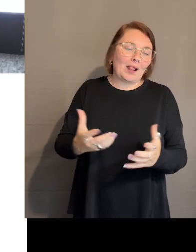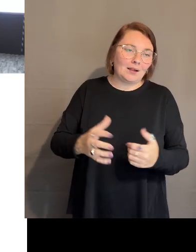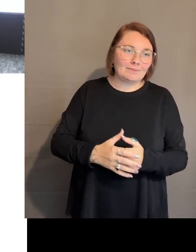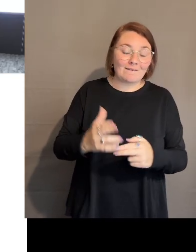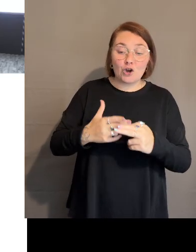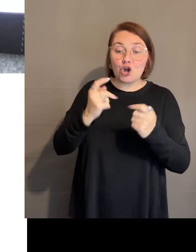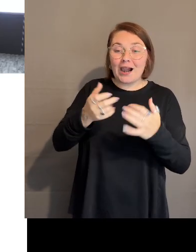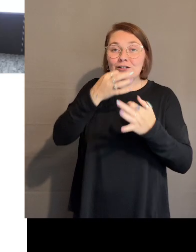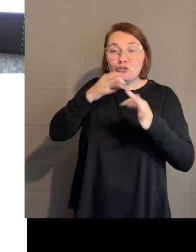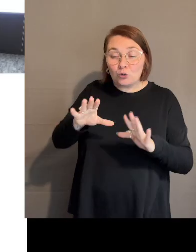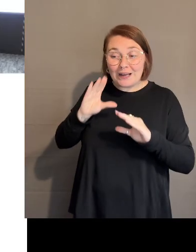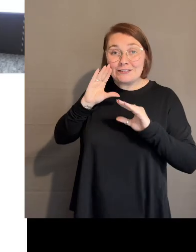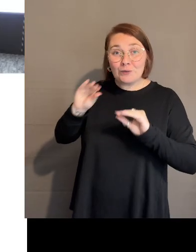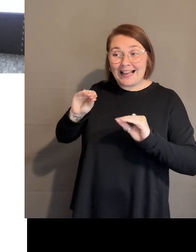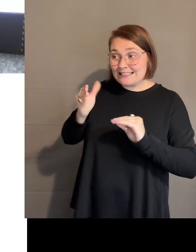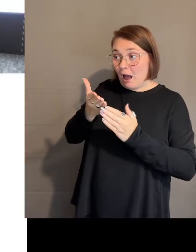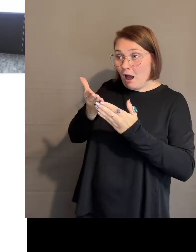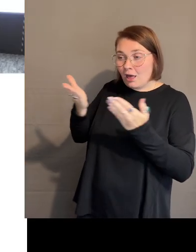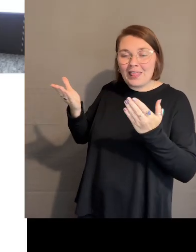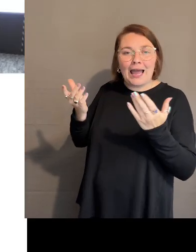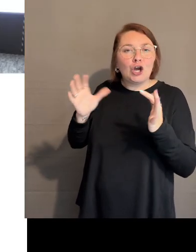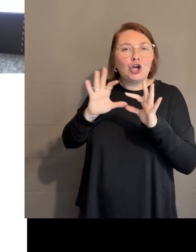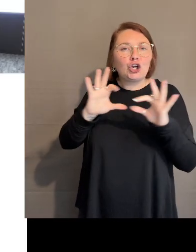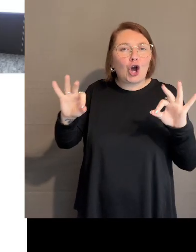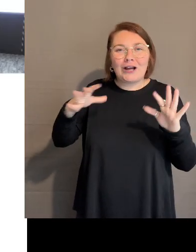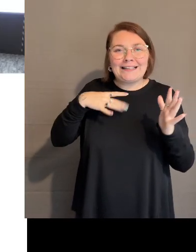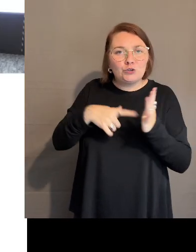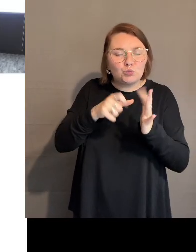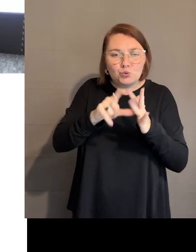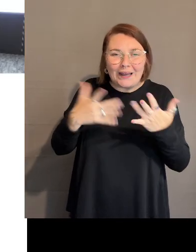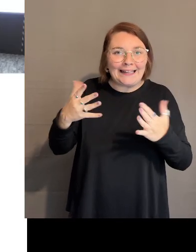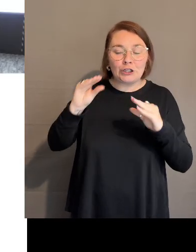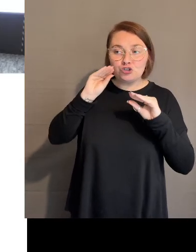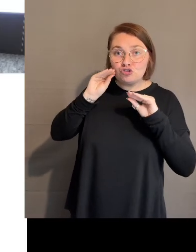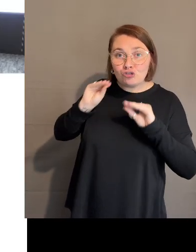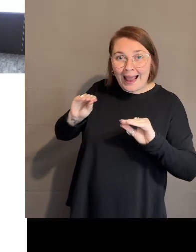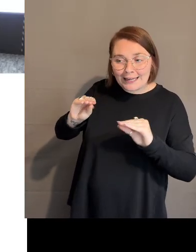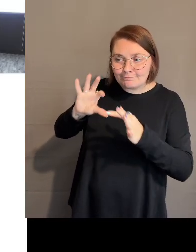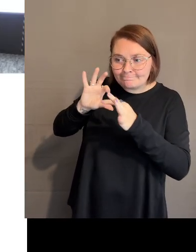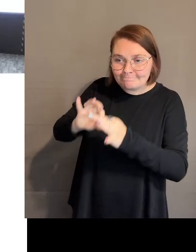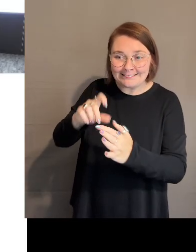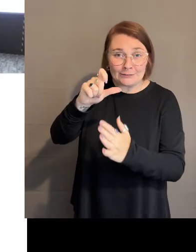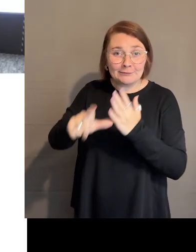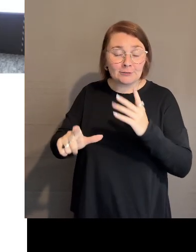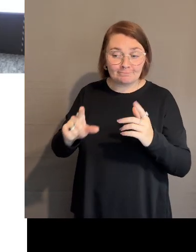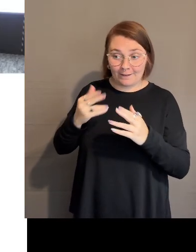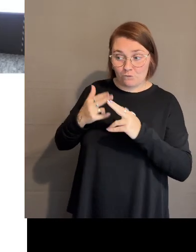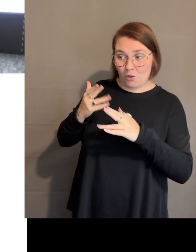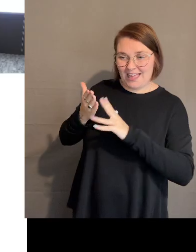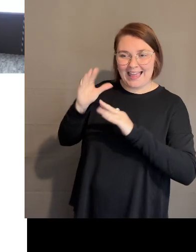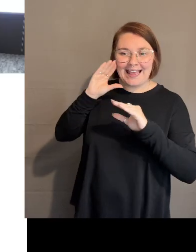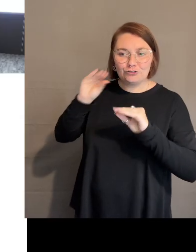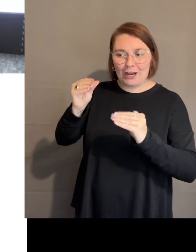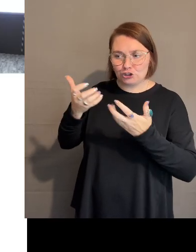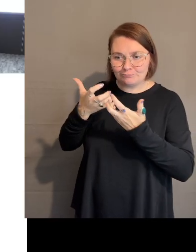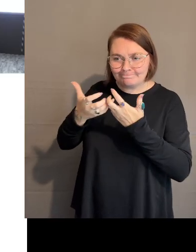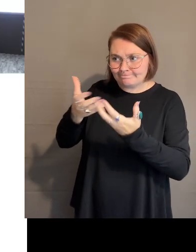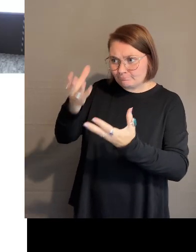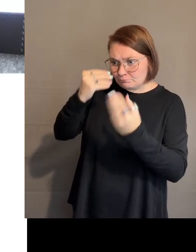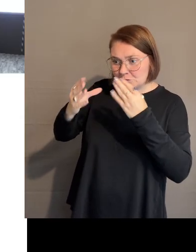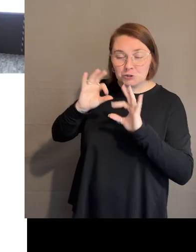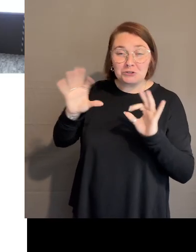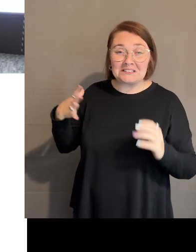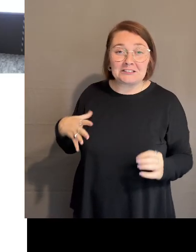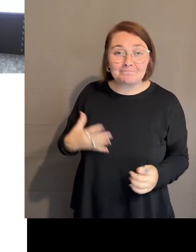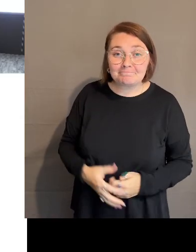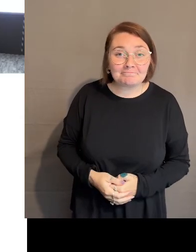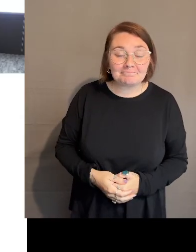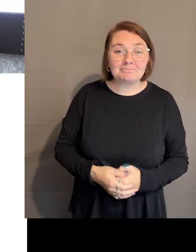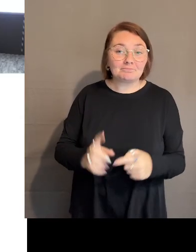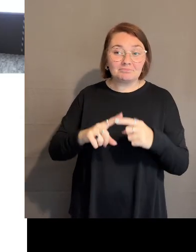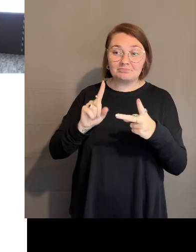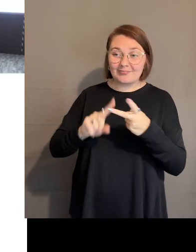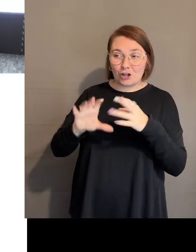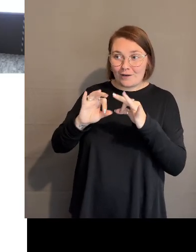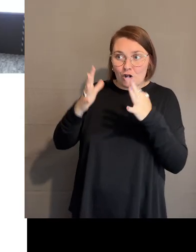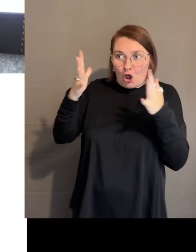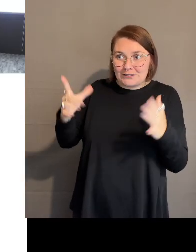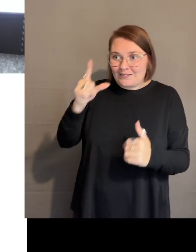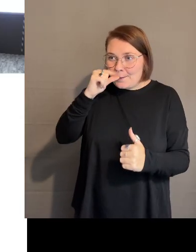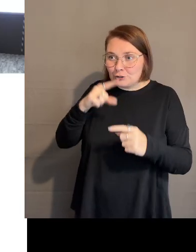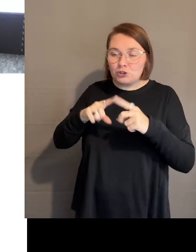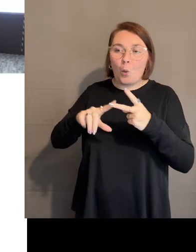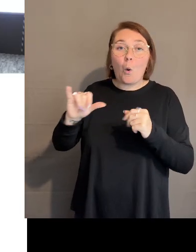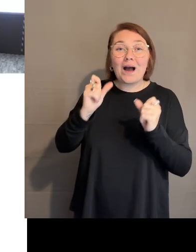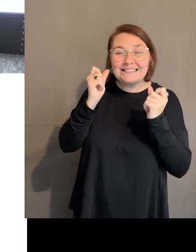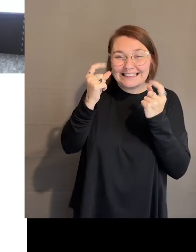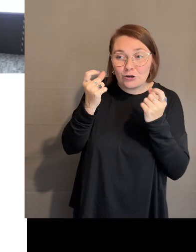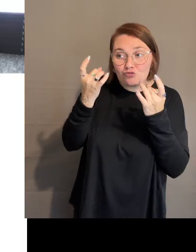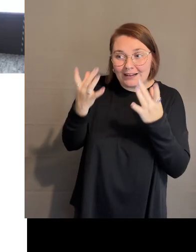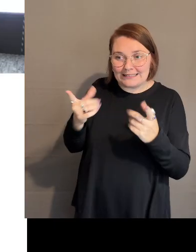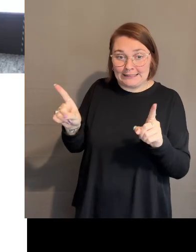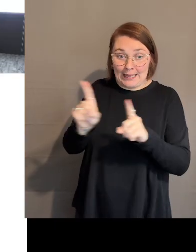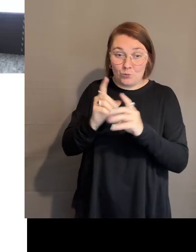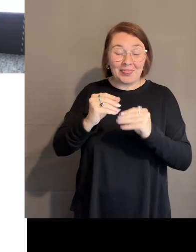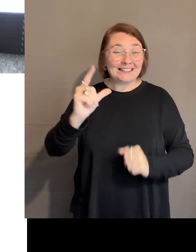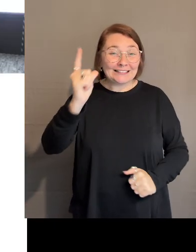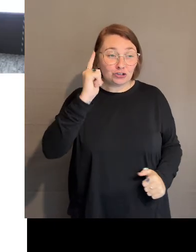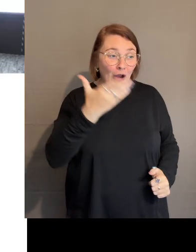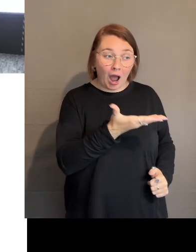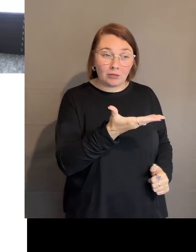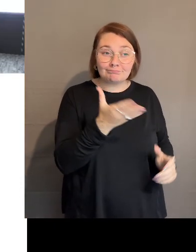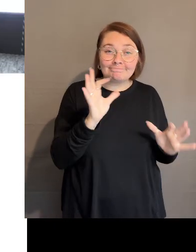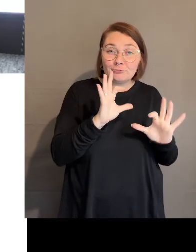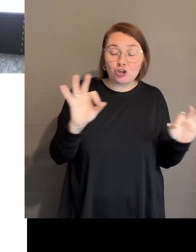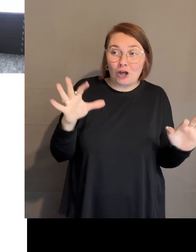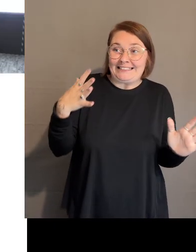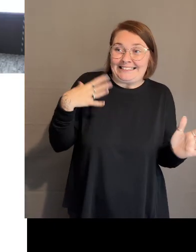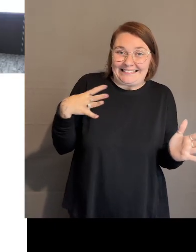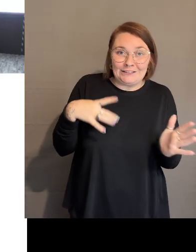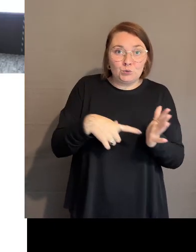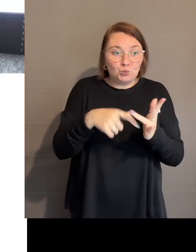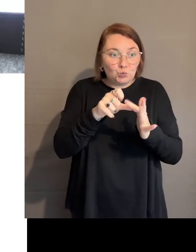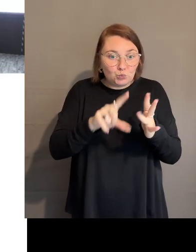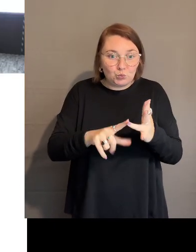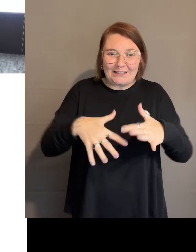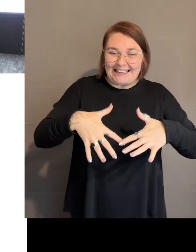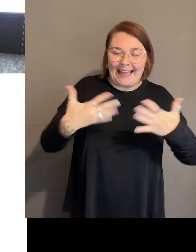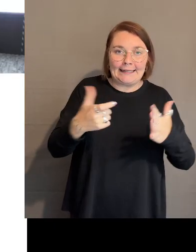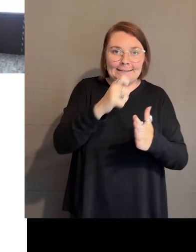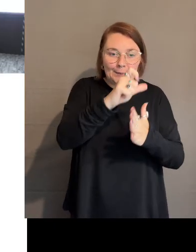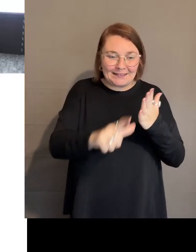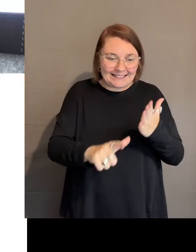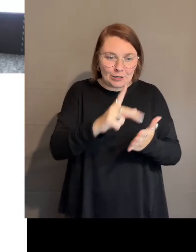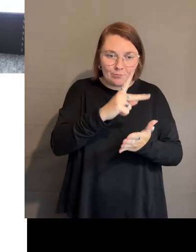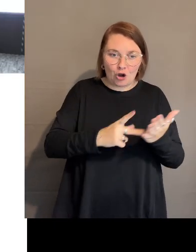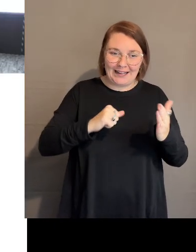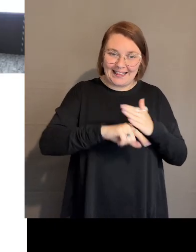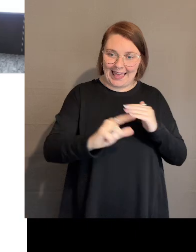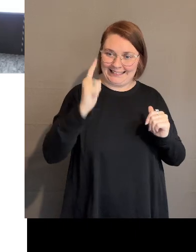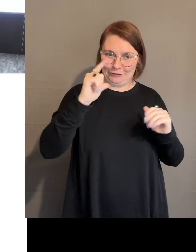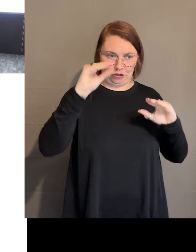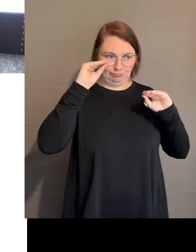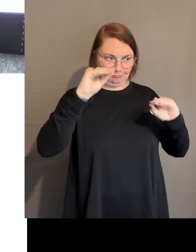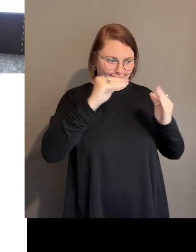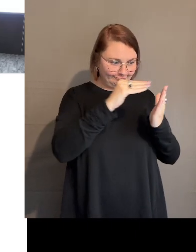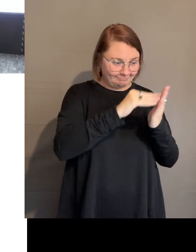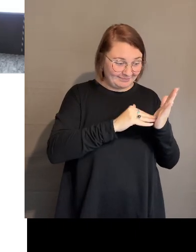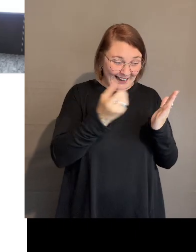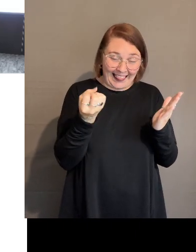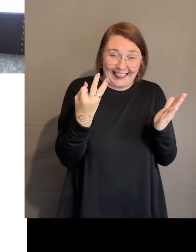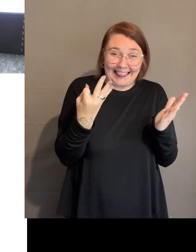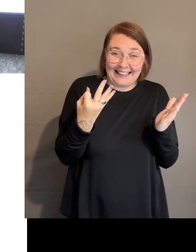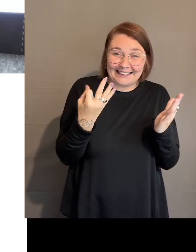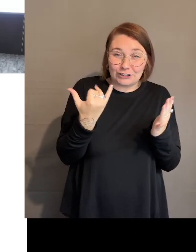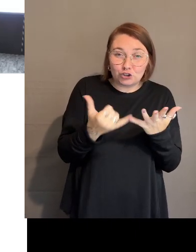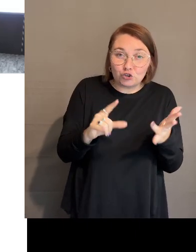well, for early childhood educators, they don't necessarily have to do any training around disability in their education processes, so they don't necessarily have a huge amount of capability or understanding around this. Same in terms of teachers, they don't necessarily have to do any disability component in their training around teachers, so there's